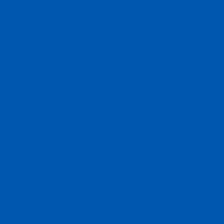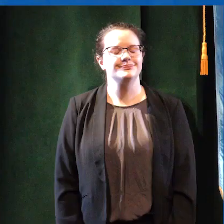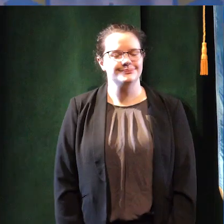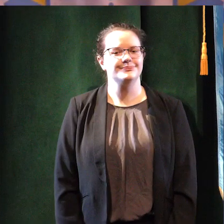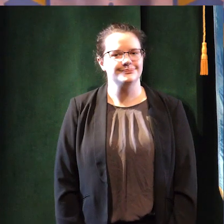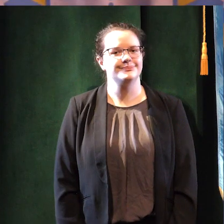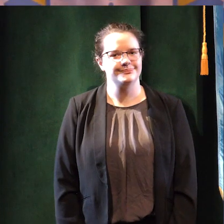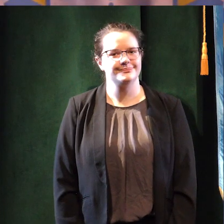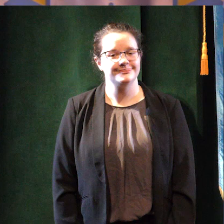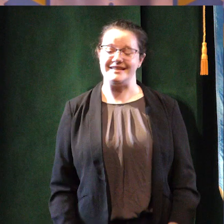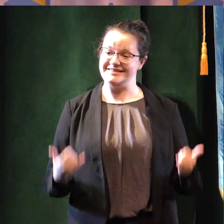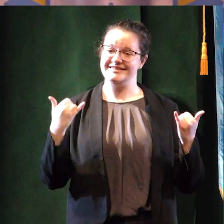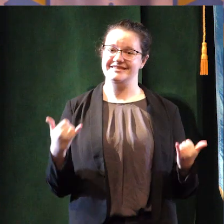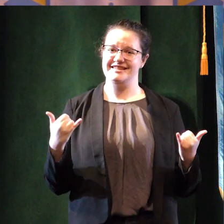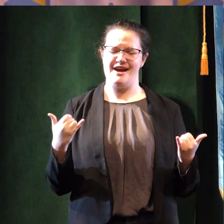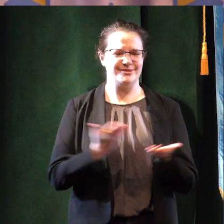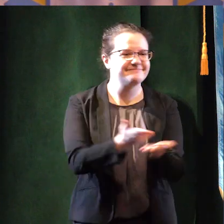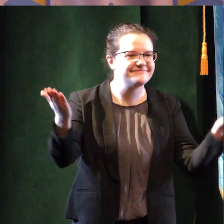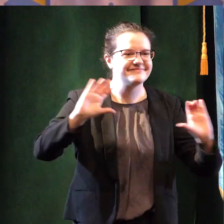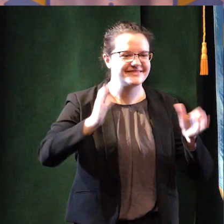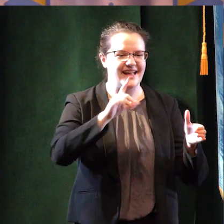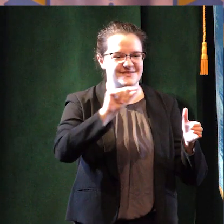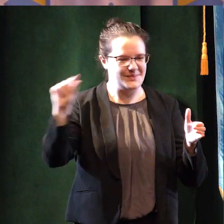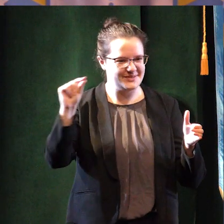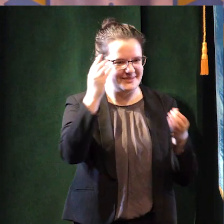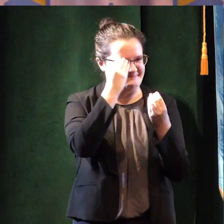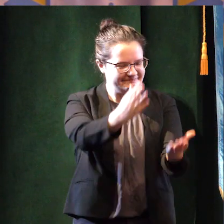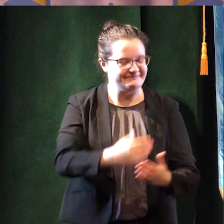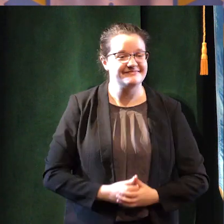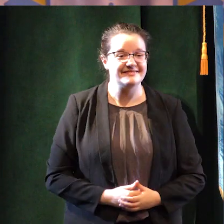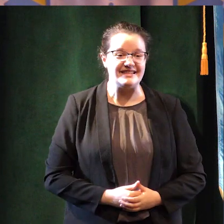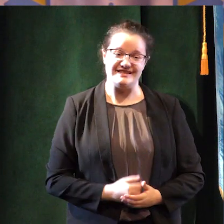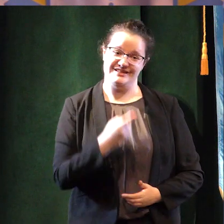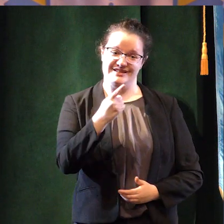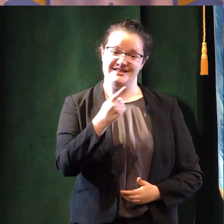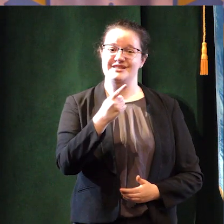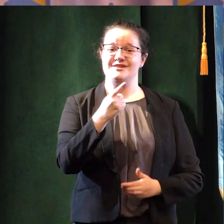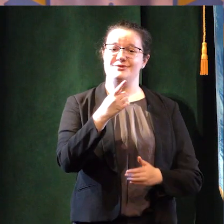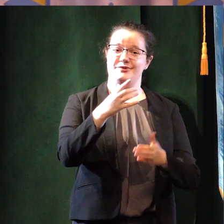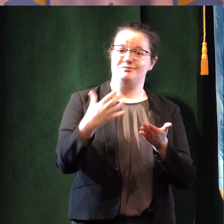and now to the class of 2020 who's earned a college degree during and